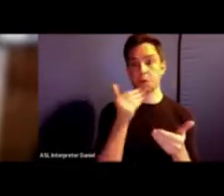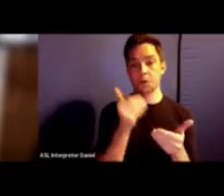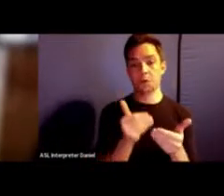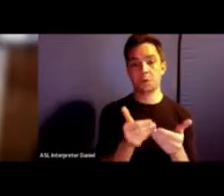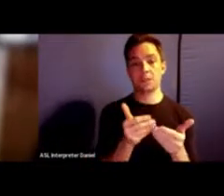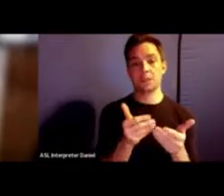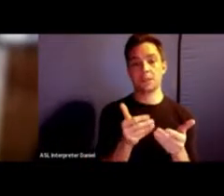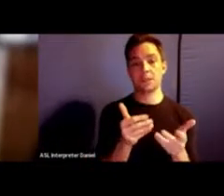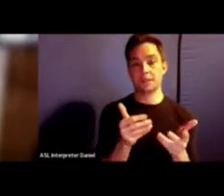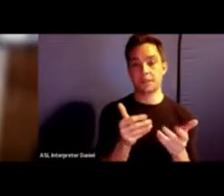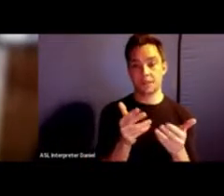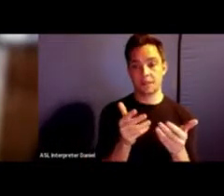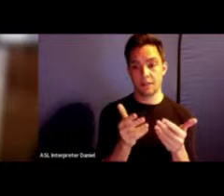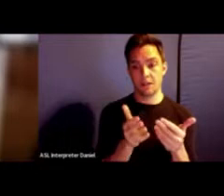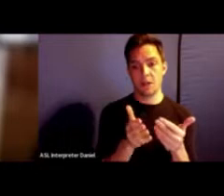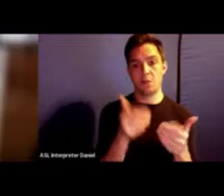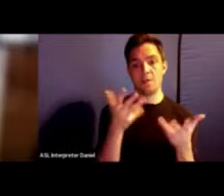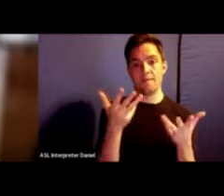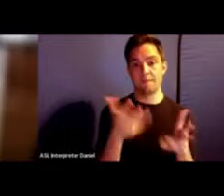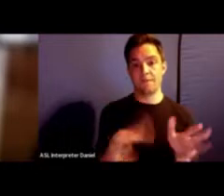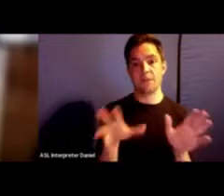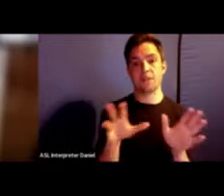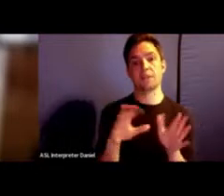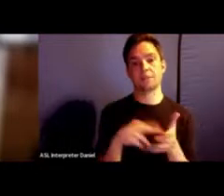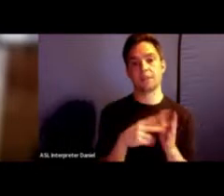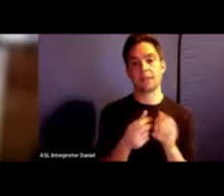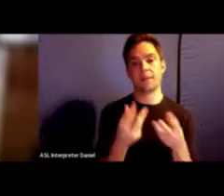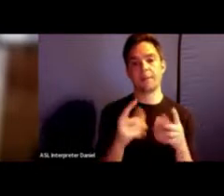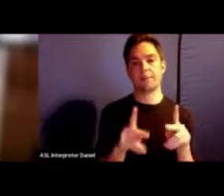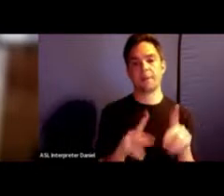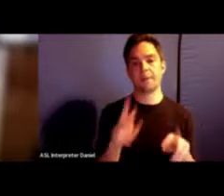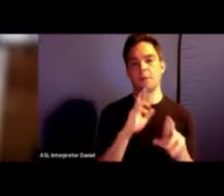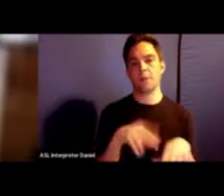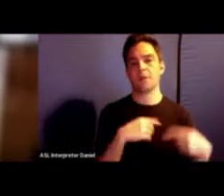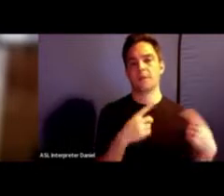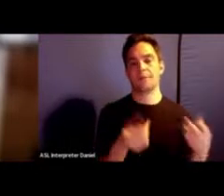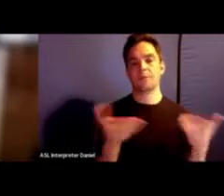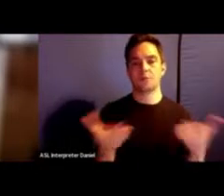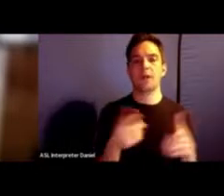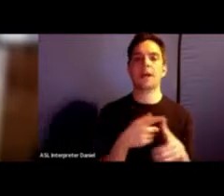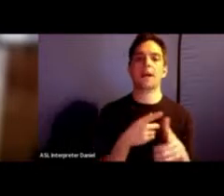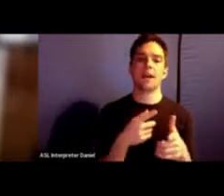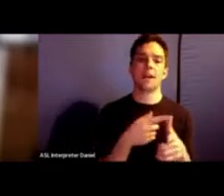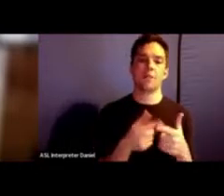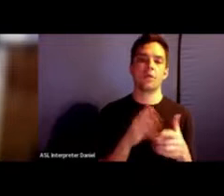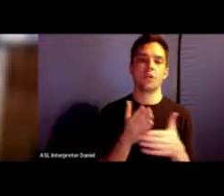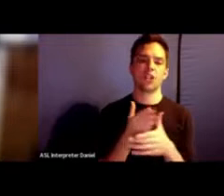think we're just about there in terms of of responses. So we can share the responses now,